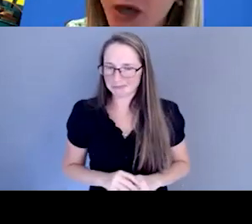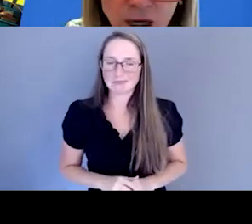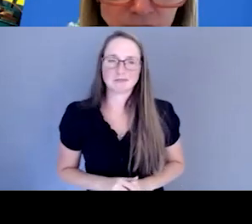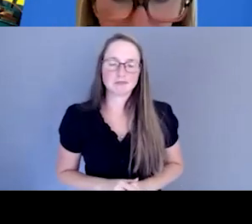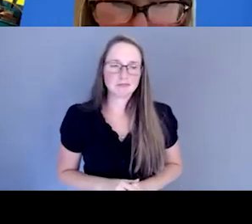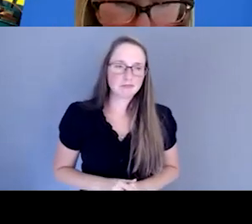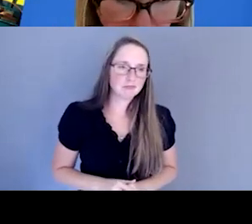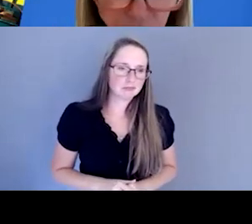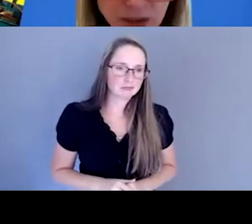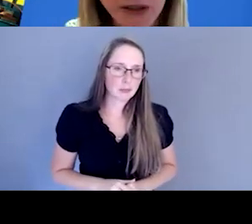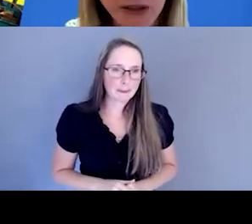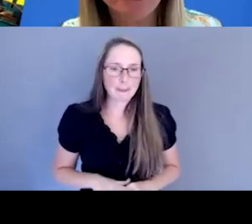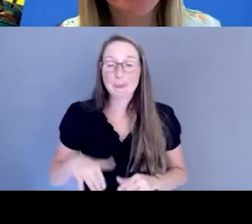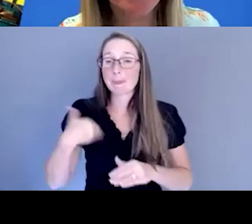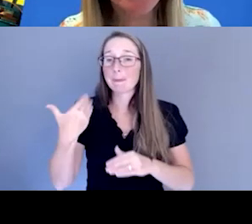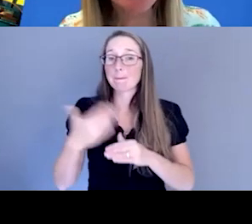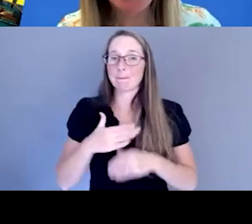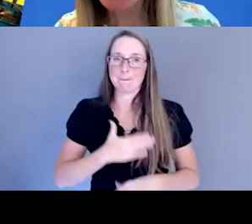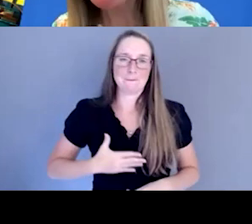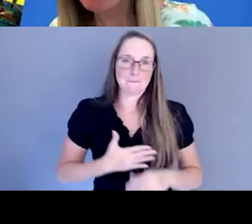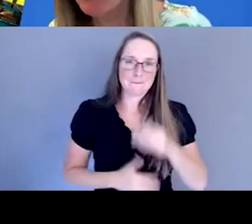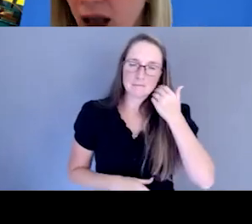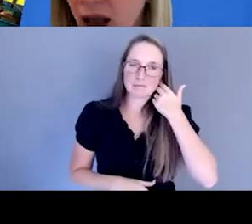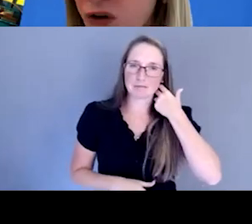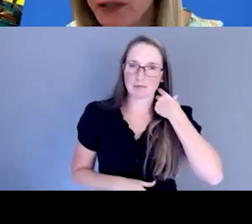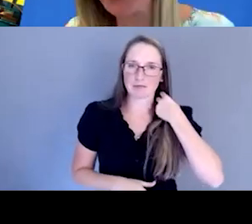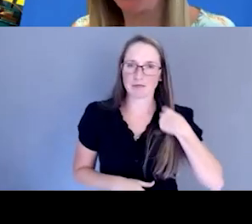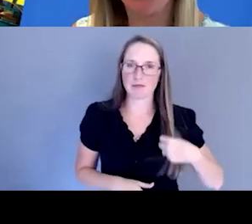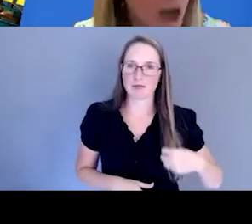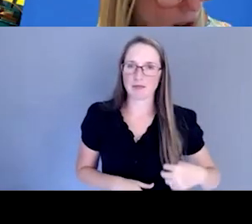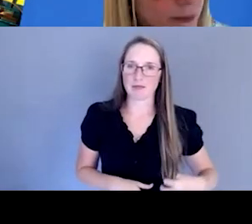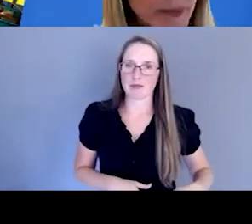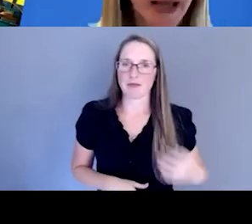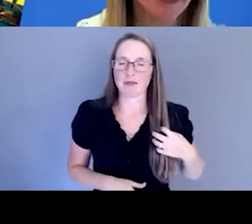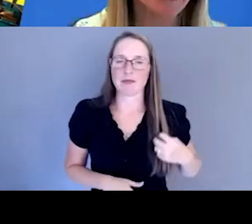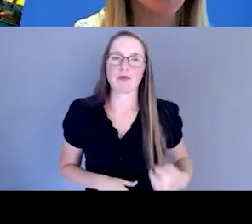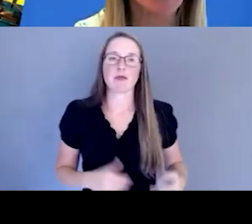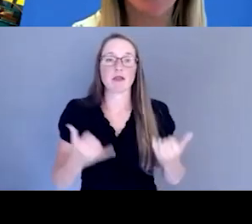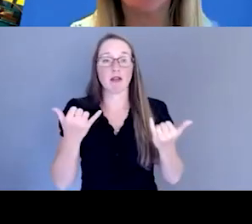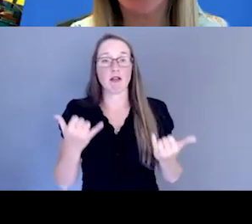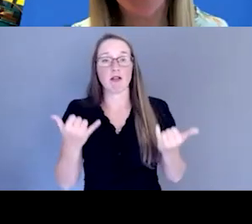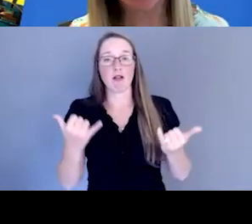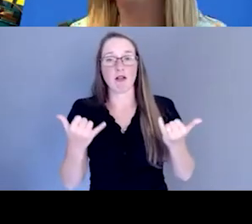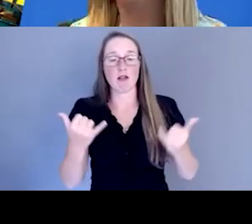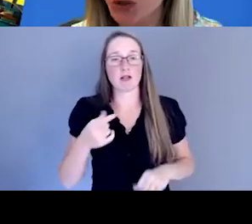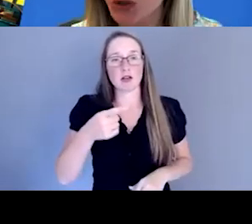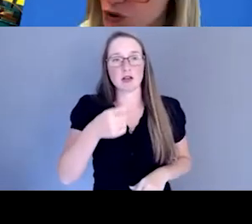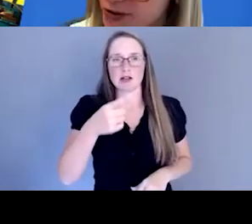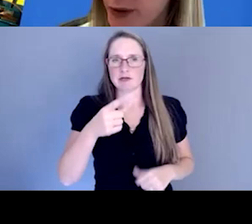Next slide, please. Now, we have on here a whole bunch of changes that